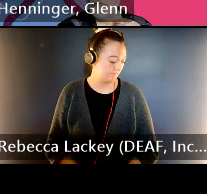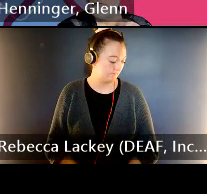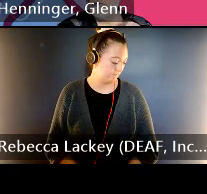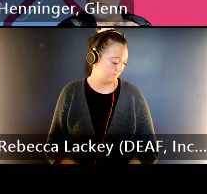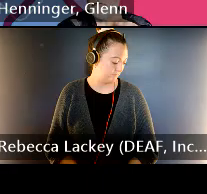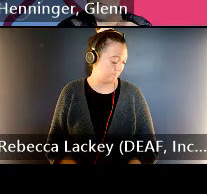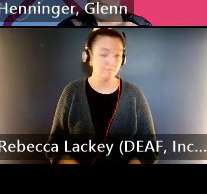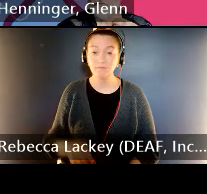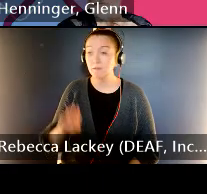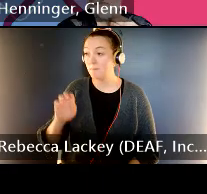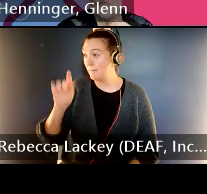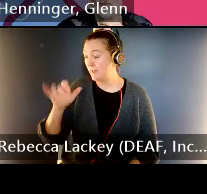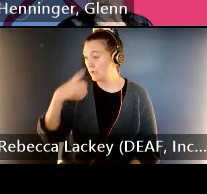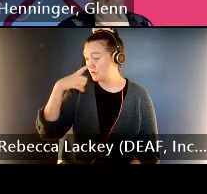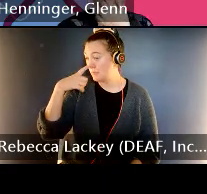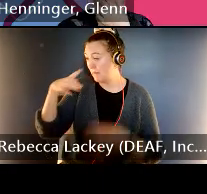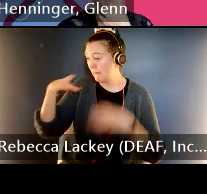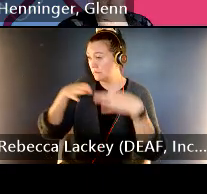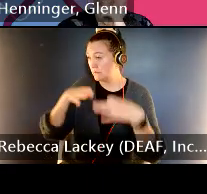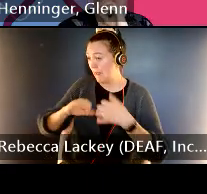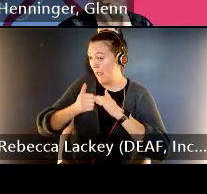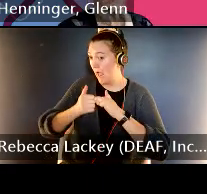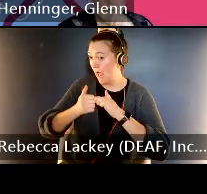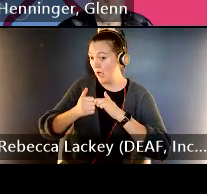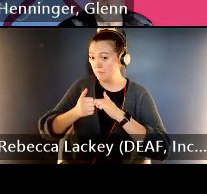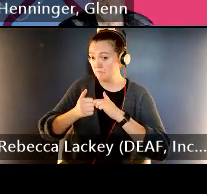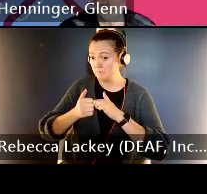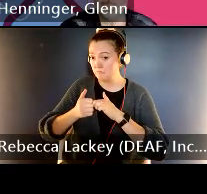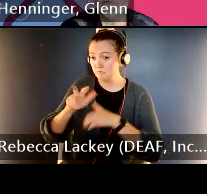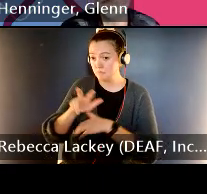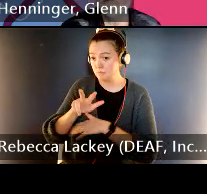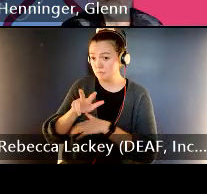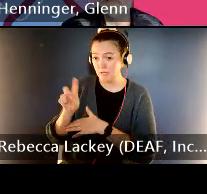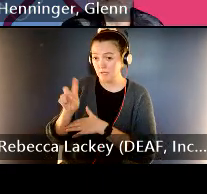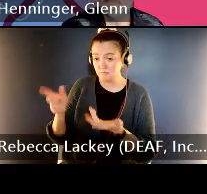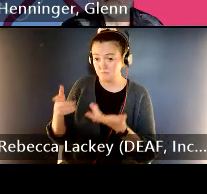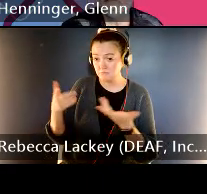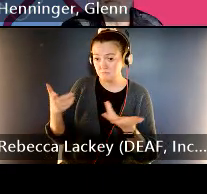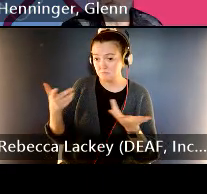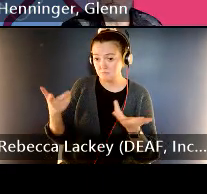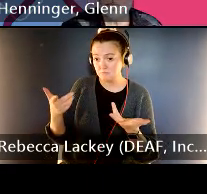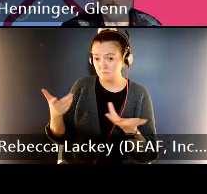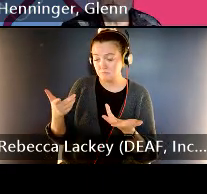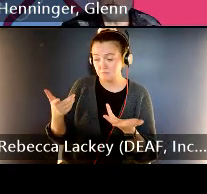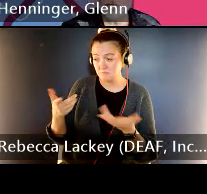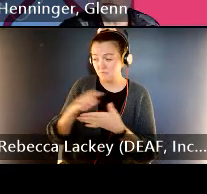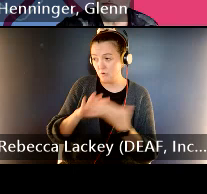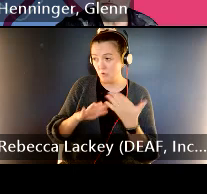Eddie, can you describe how we arrive at a or any, any of these roads? What does that include?